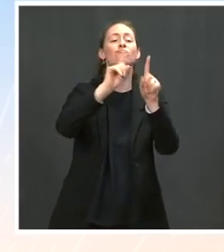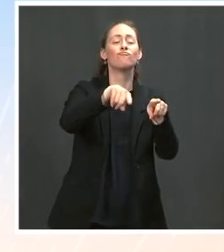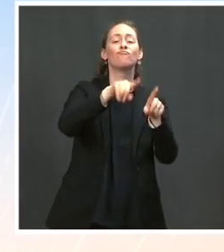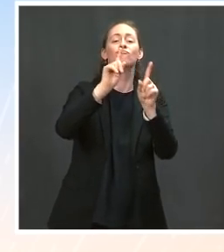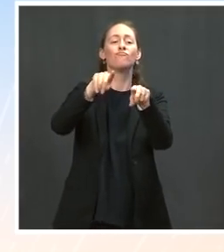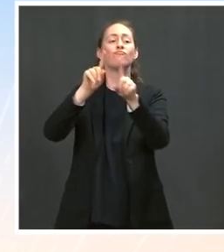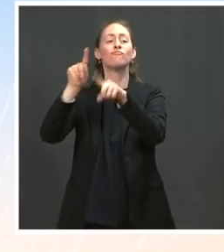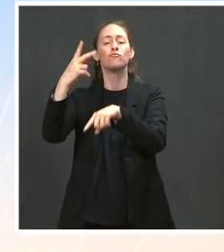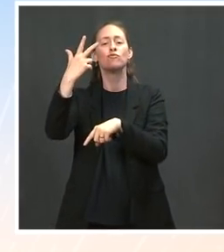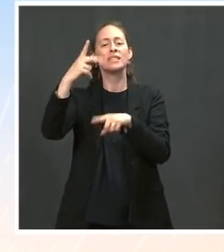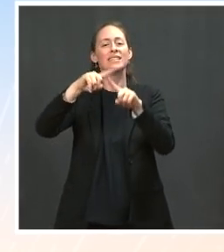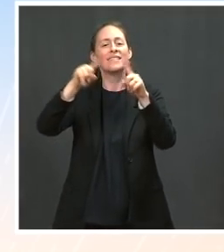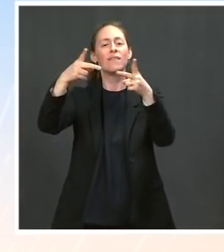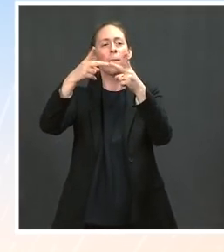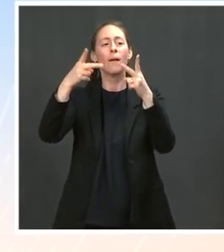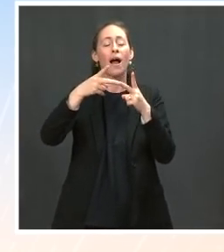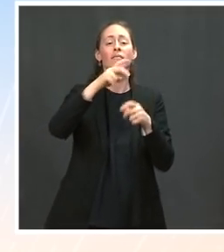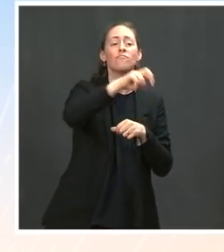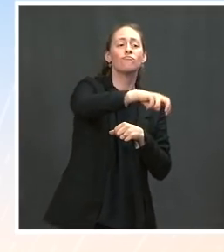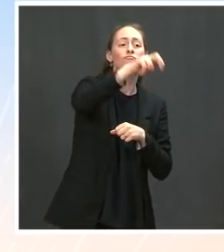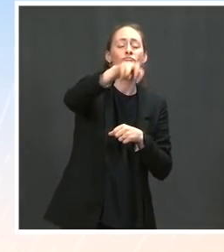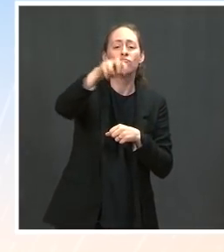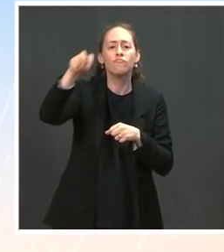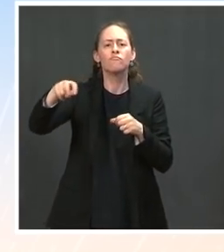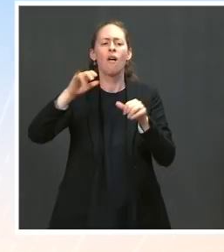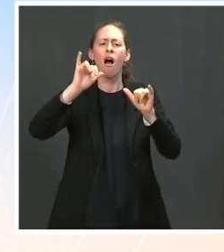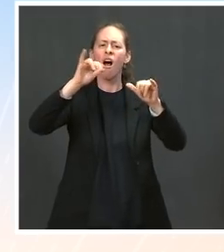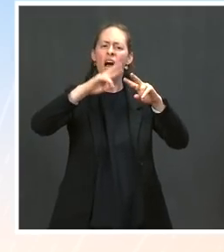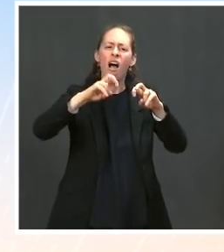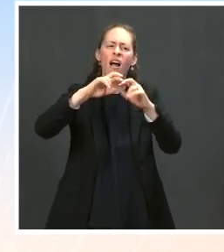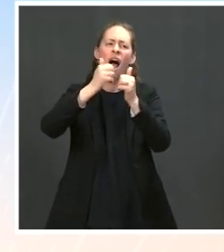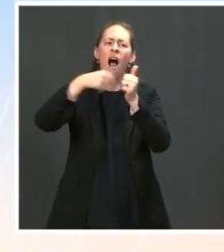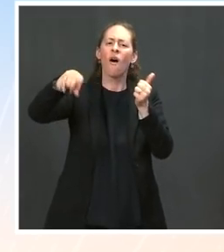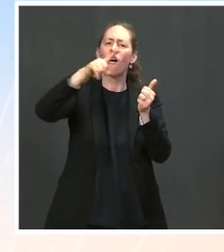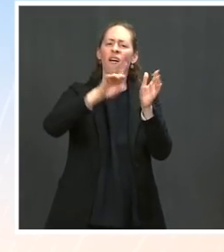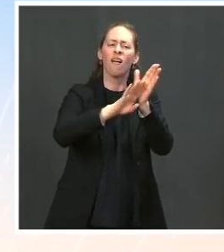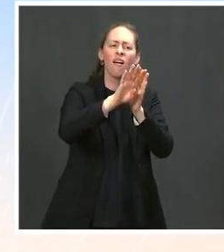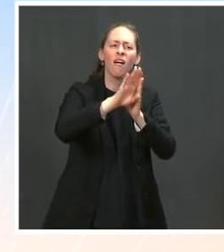including battery installation, body assembly, and final inspection of the buses.